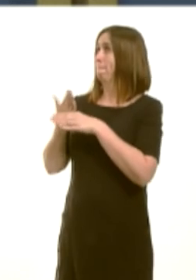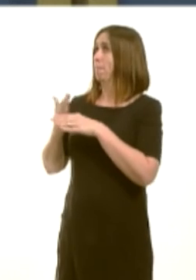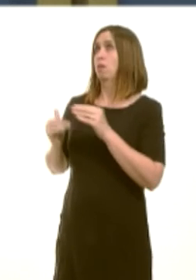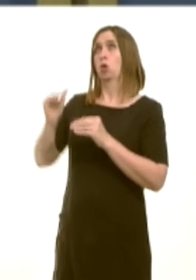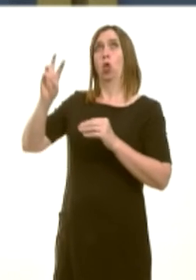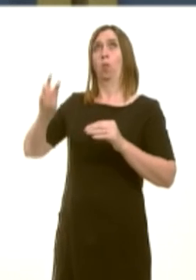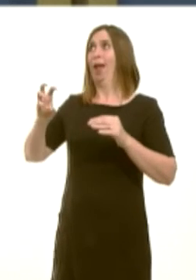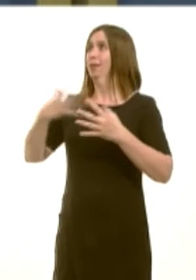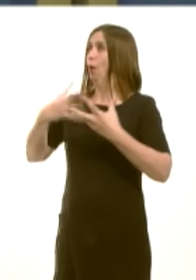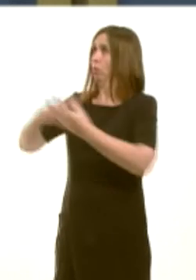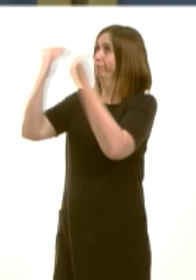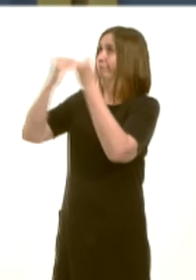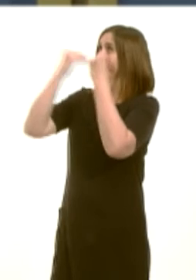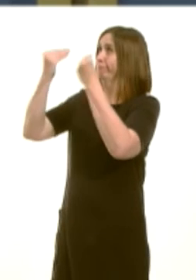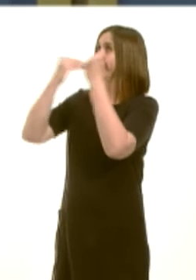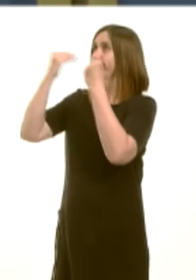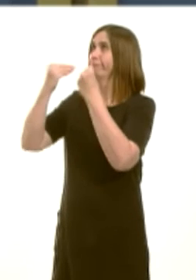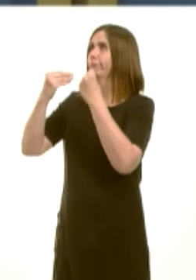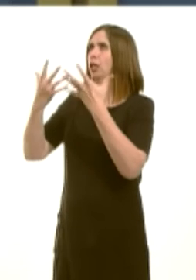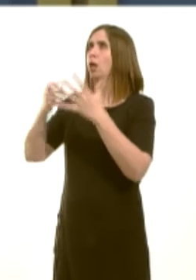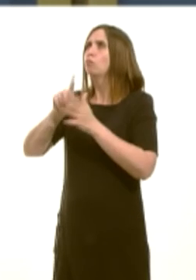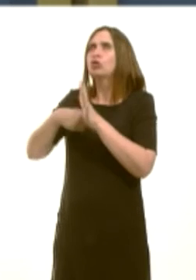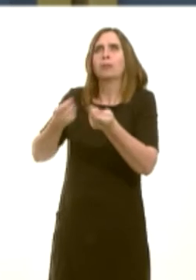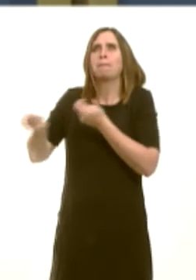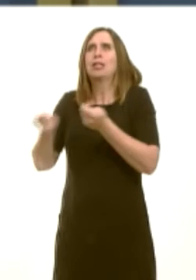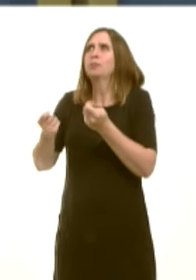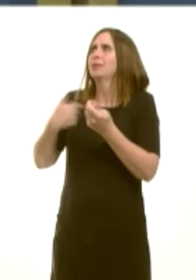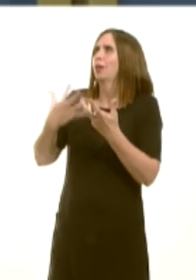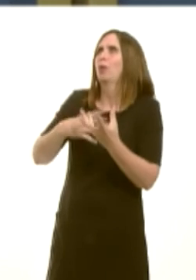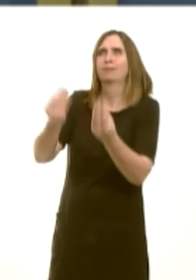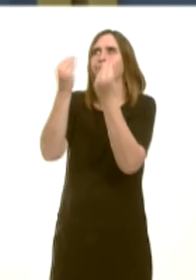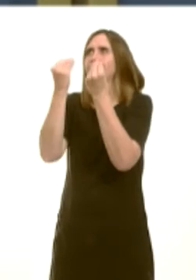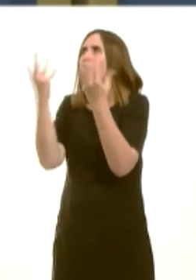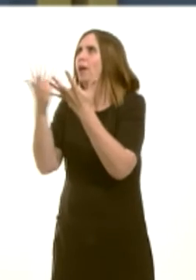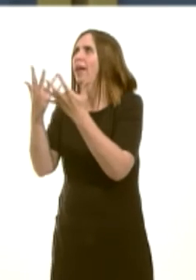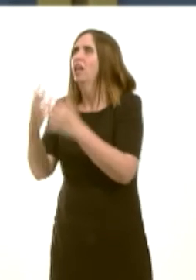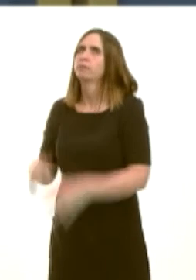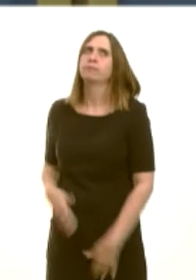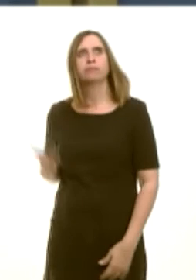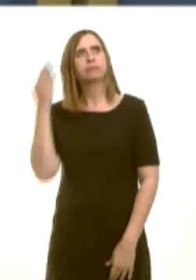and in particular in relation to project management. They were having to go to Liverpool, Manchester